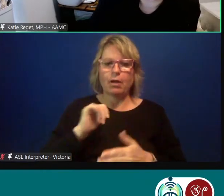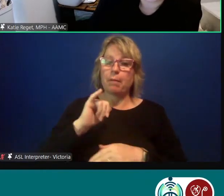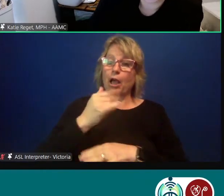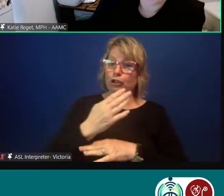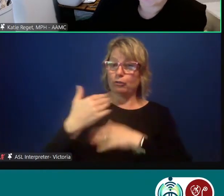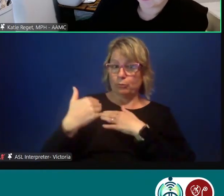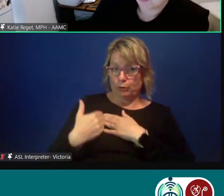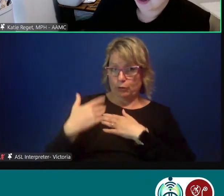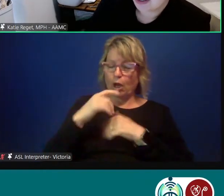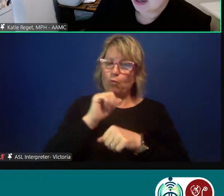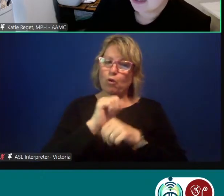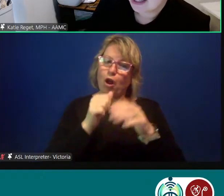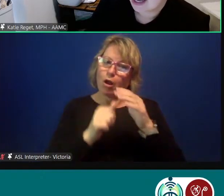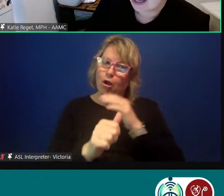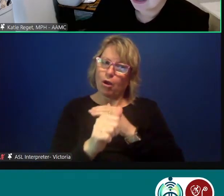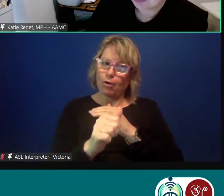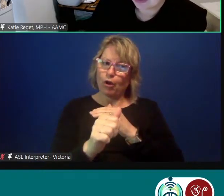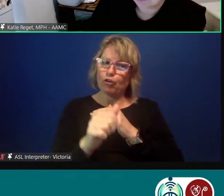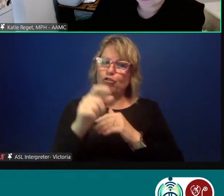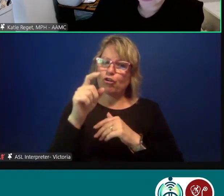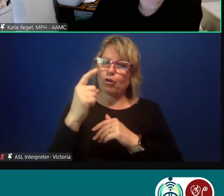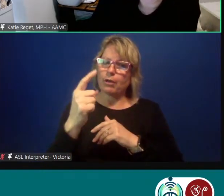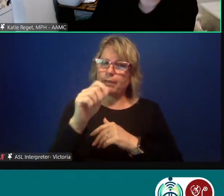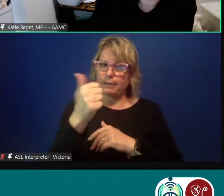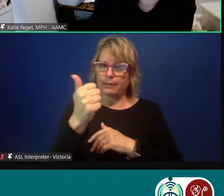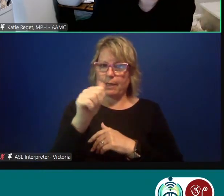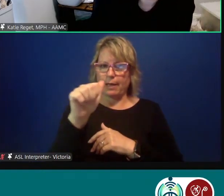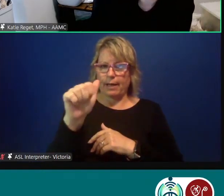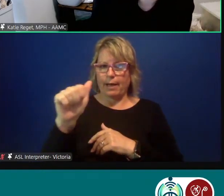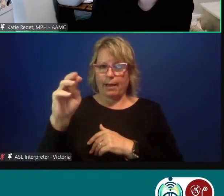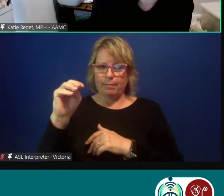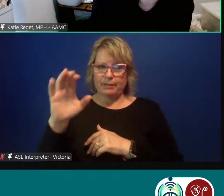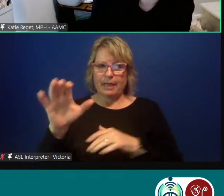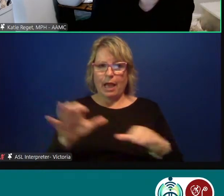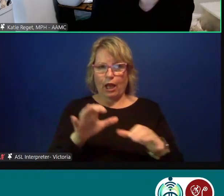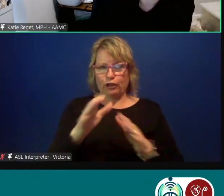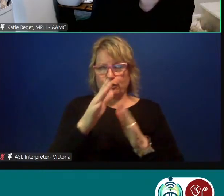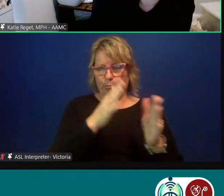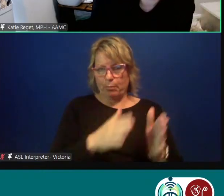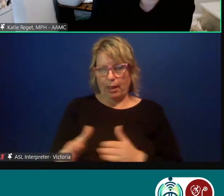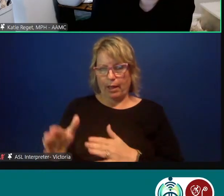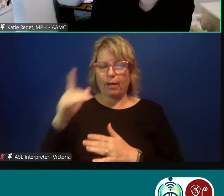under one of the ten AAMC action plans, specifically Action Plan 7,